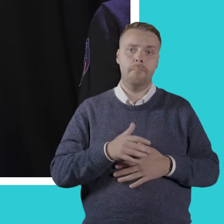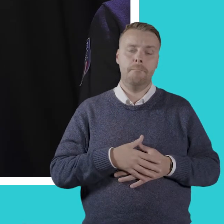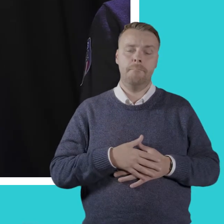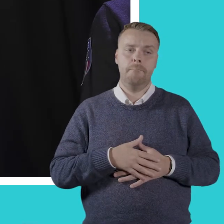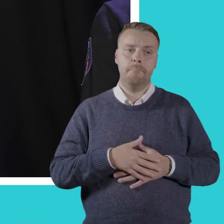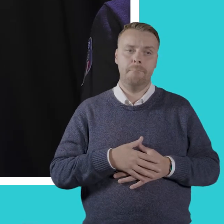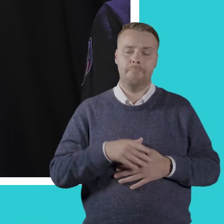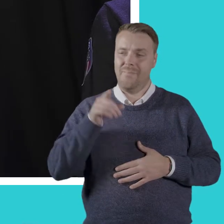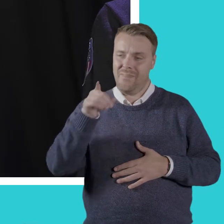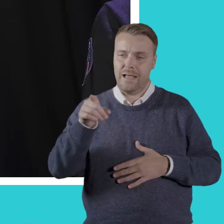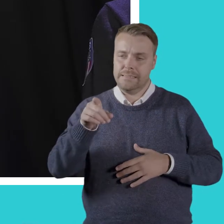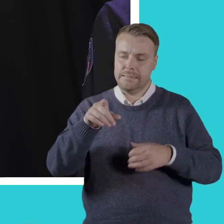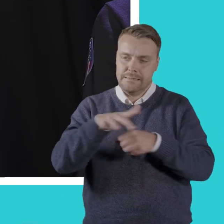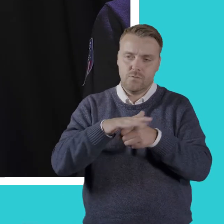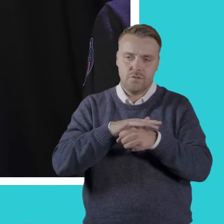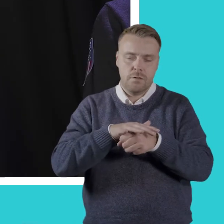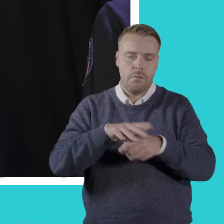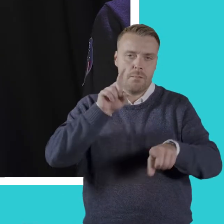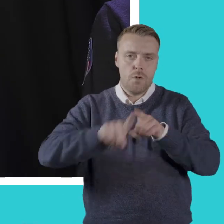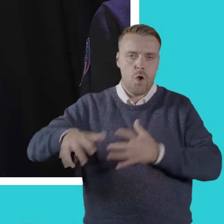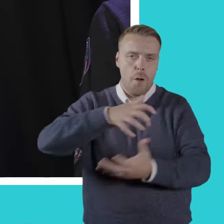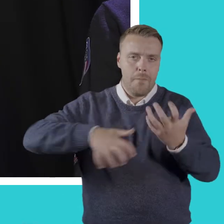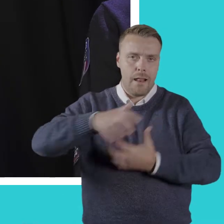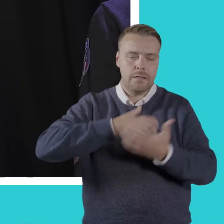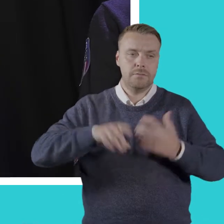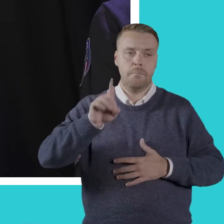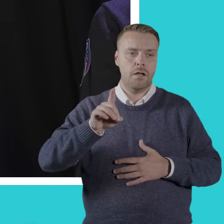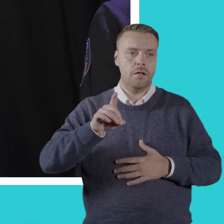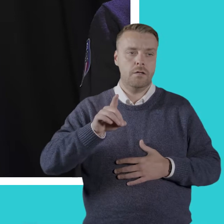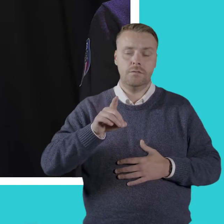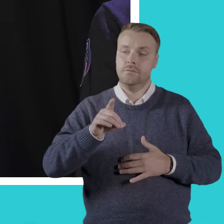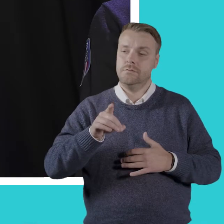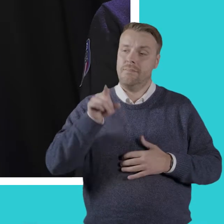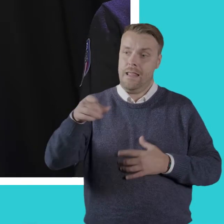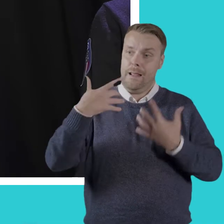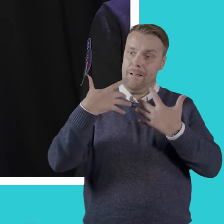had the most conflict but also at the same time have embraced my many identities for what they